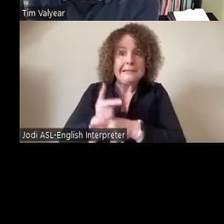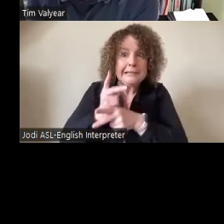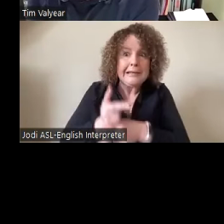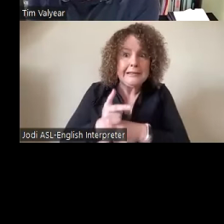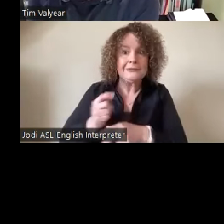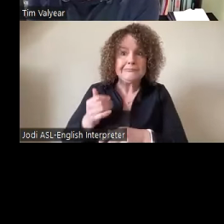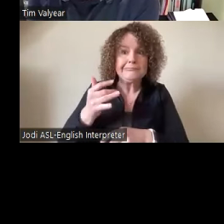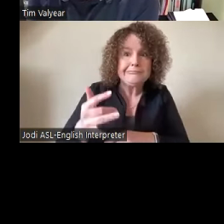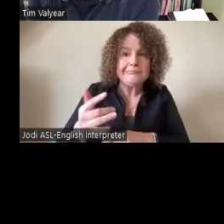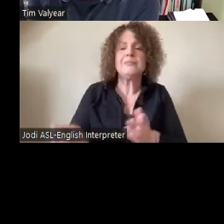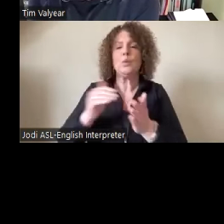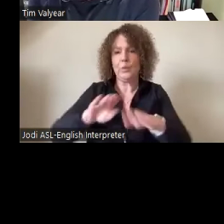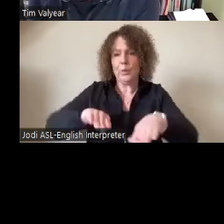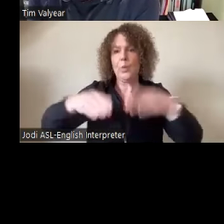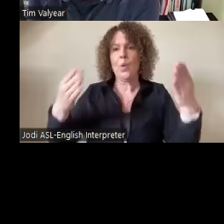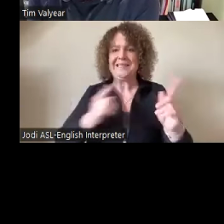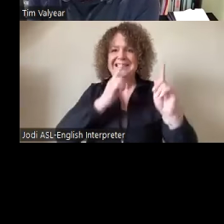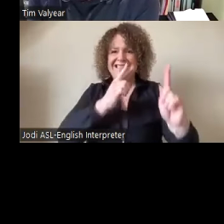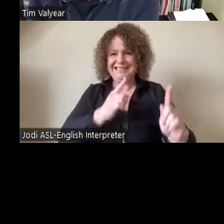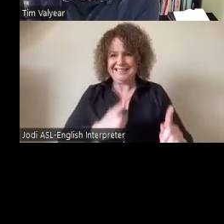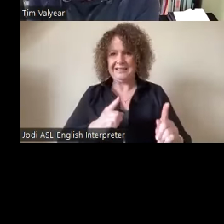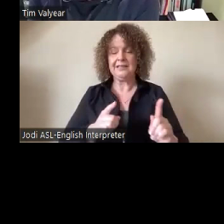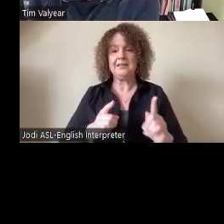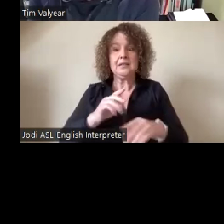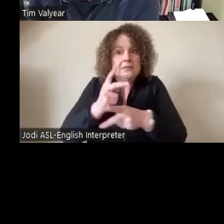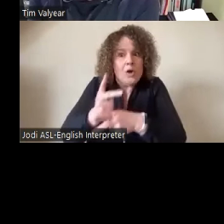th. With the peak of Omicron behind